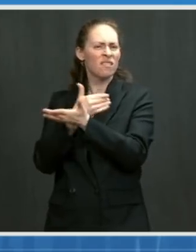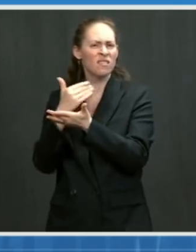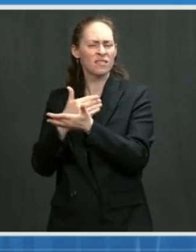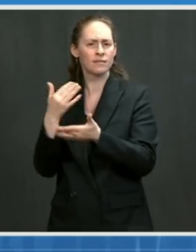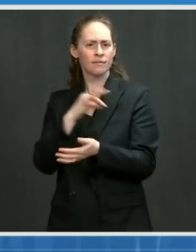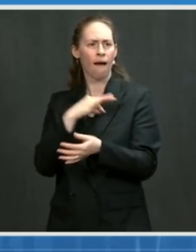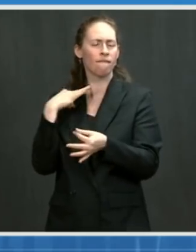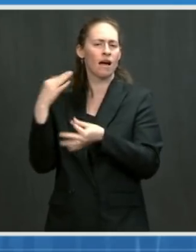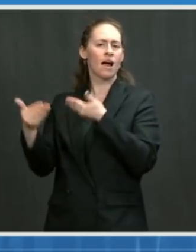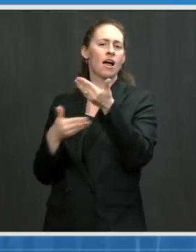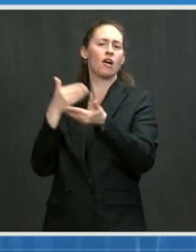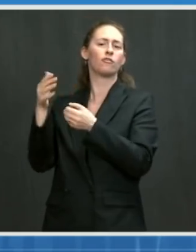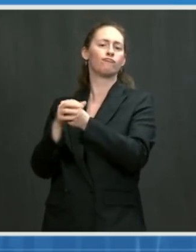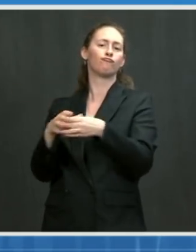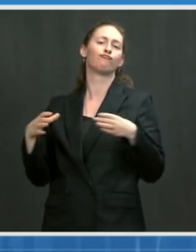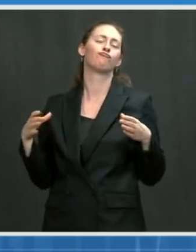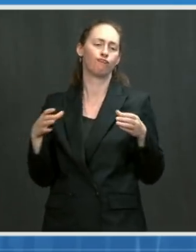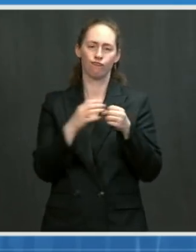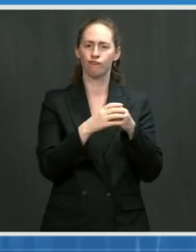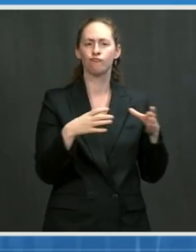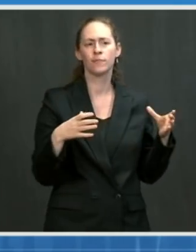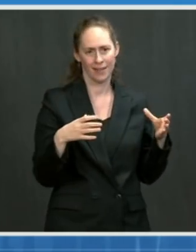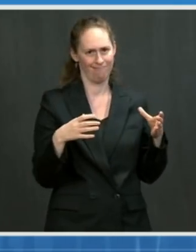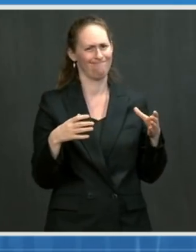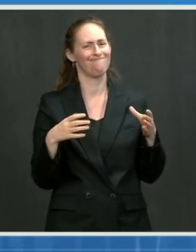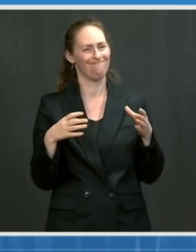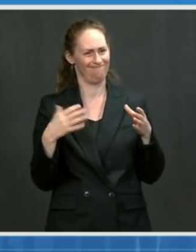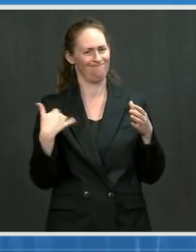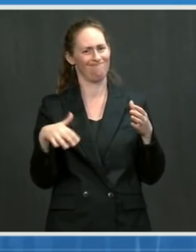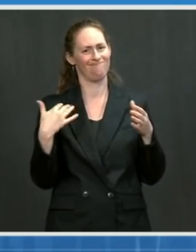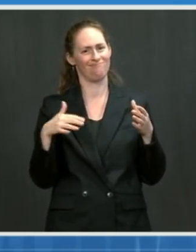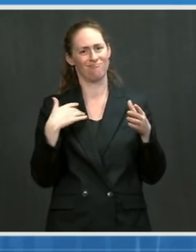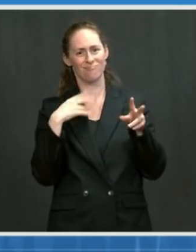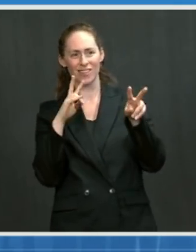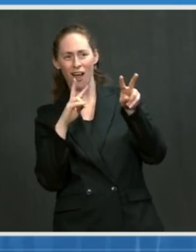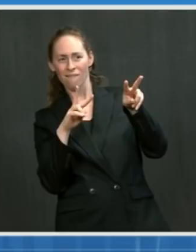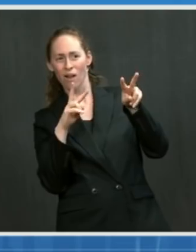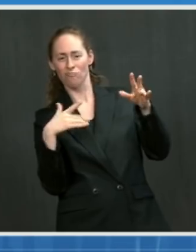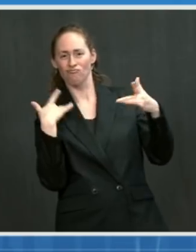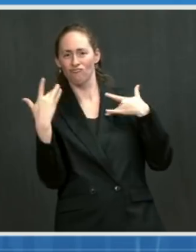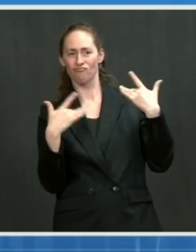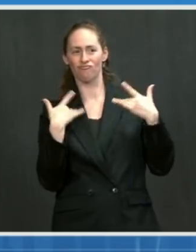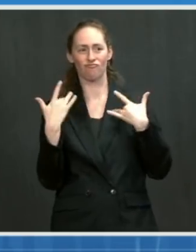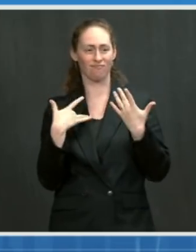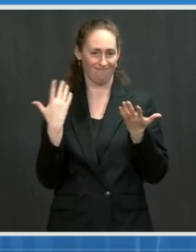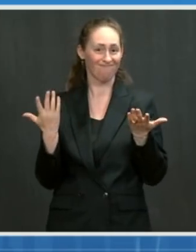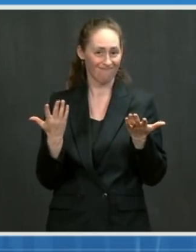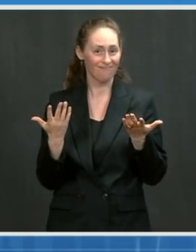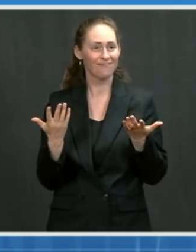THE NATION'S LABORATORY AND BUILD PREPAREDNESS FOR THE FUTURE